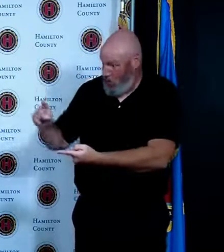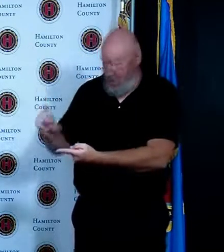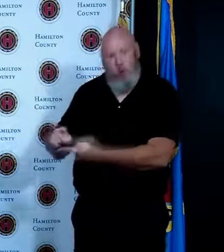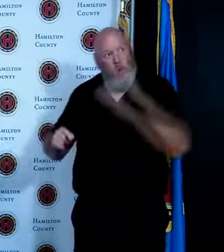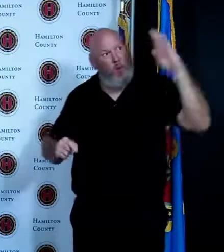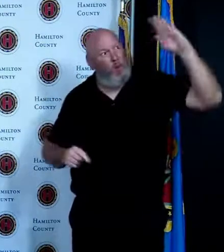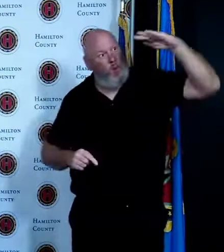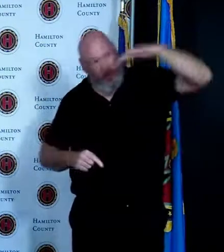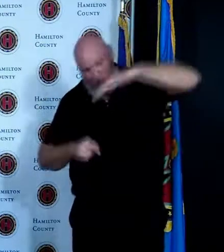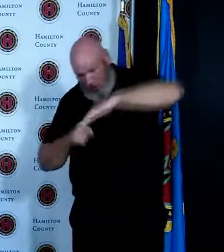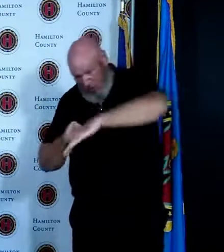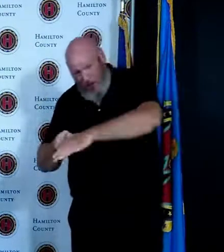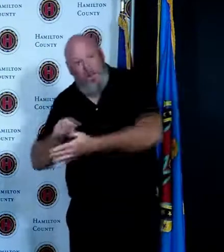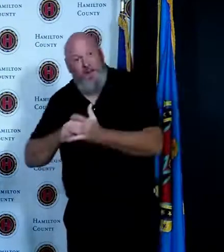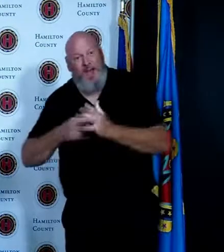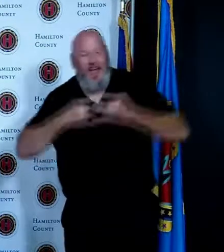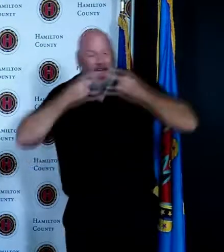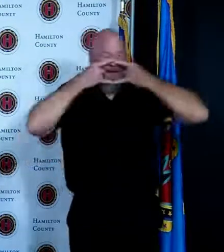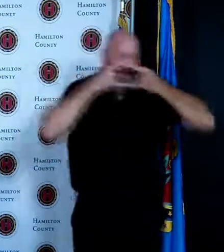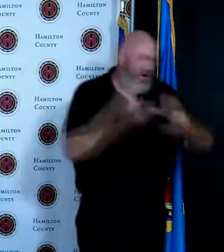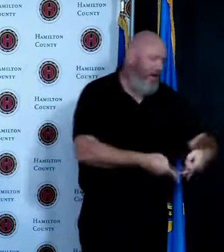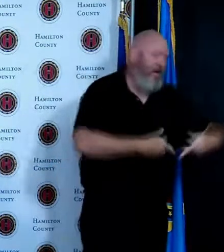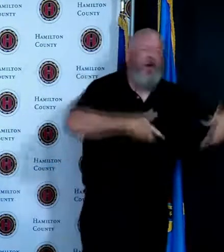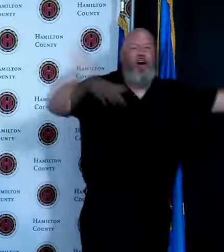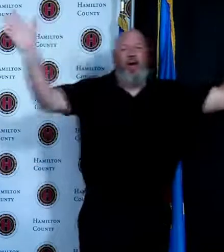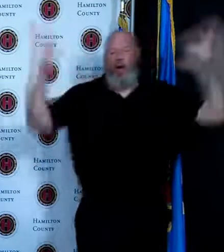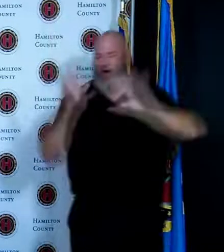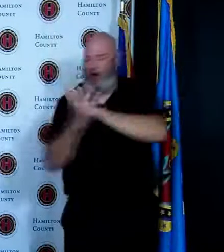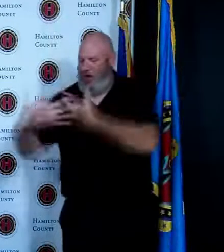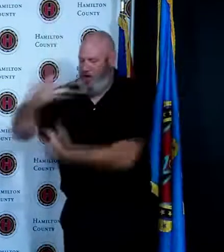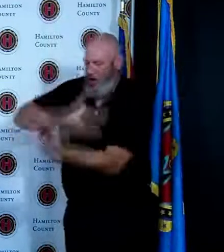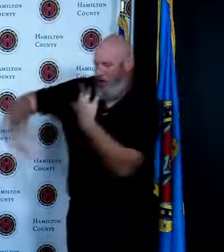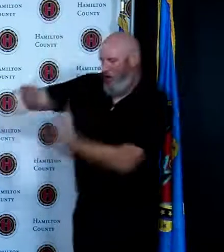we worked with our businesses during the initial shutdowns this is going to be a